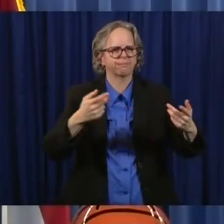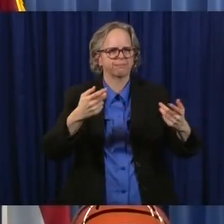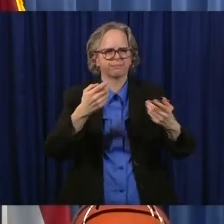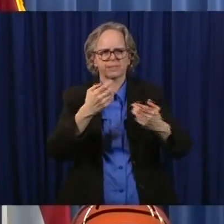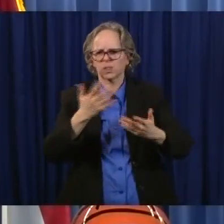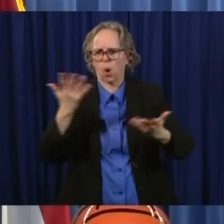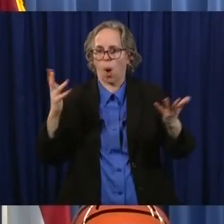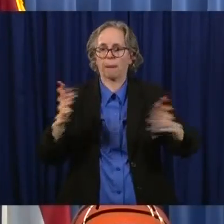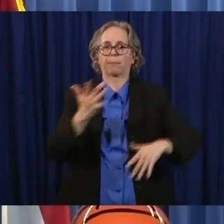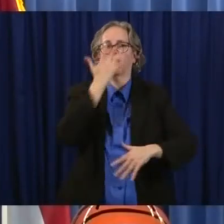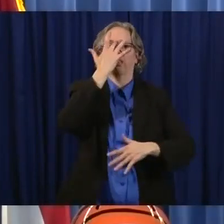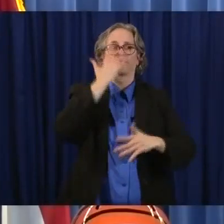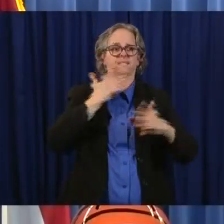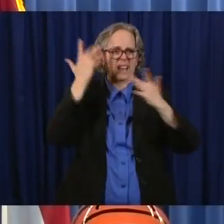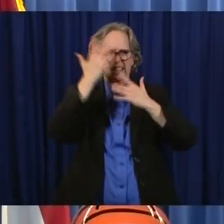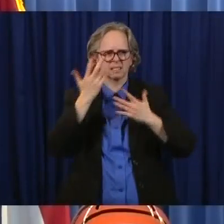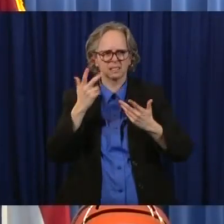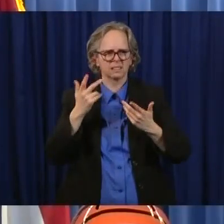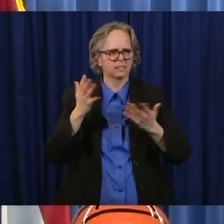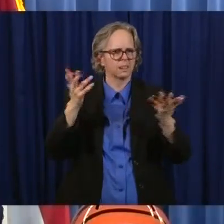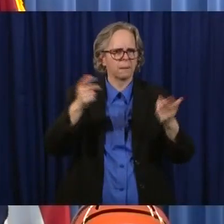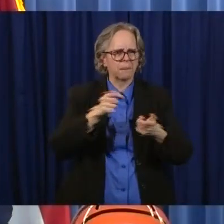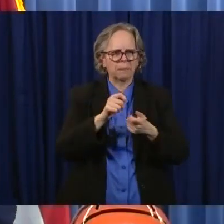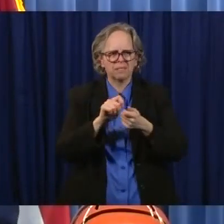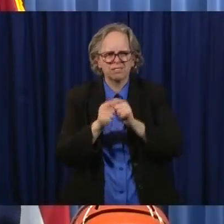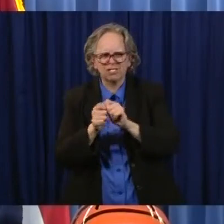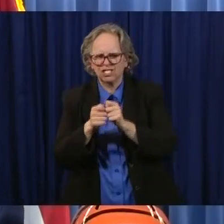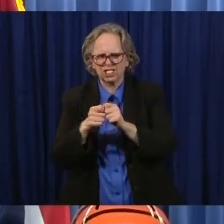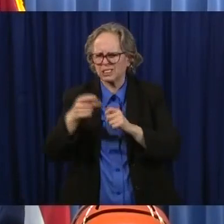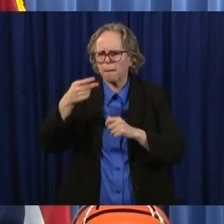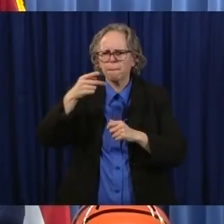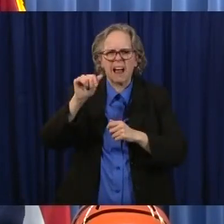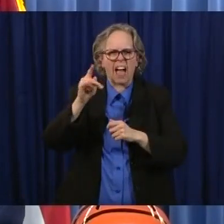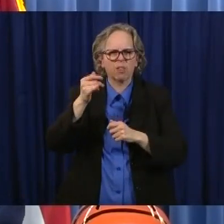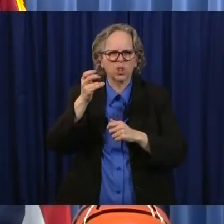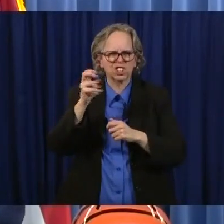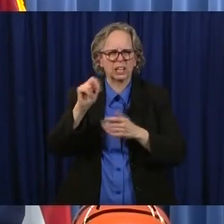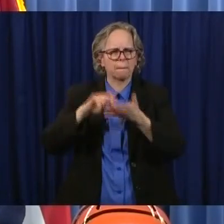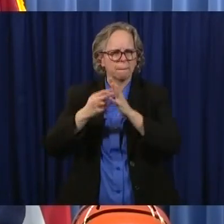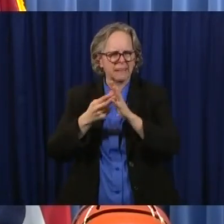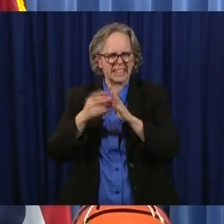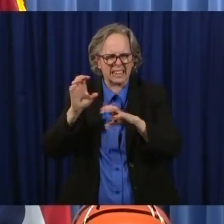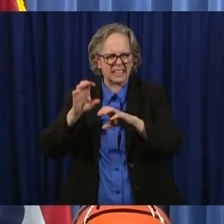ON THE SPAN OF TIME TOUCHING DIFFERENT SURFACES AND THEN TOUCHING THEIR FACE AND